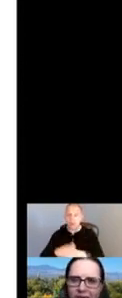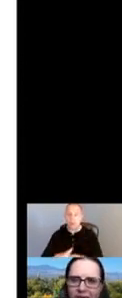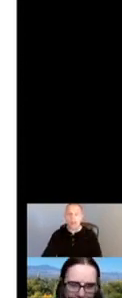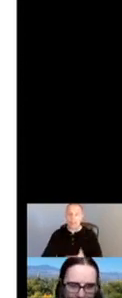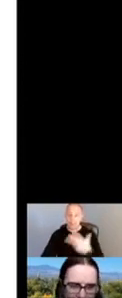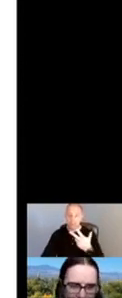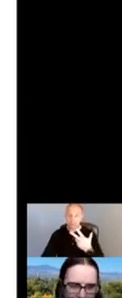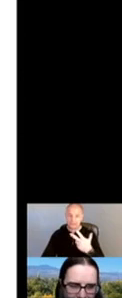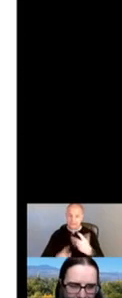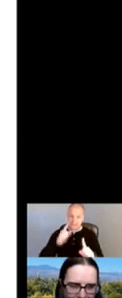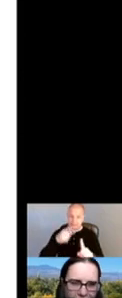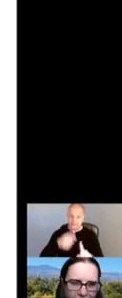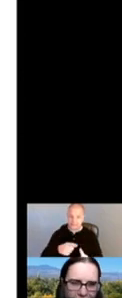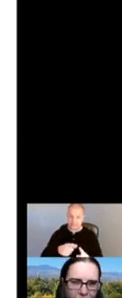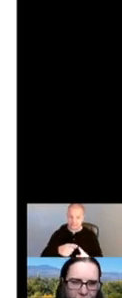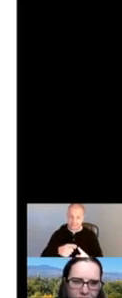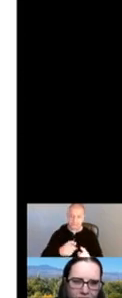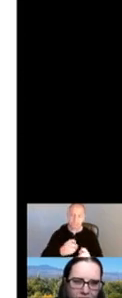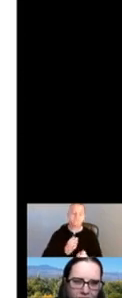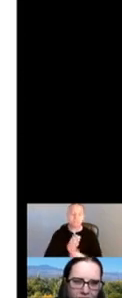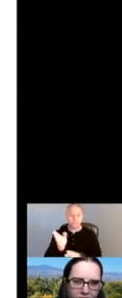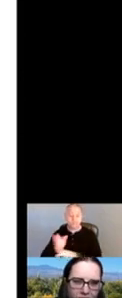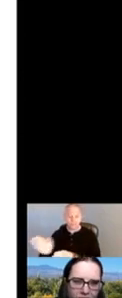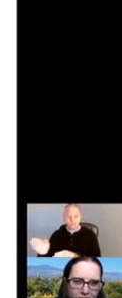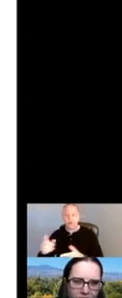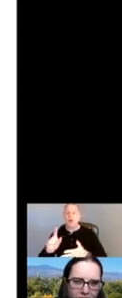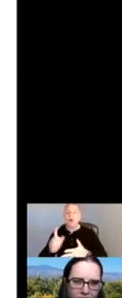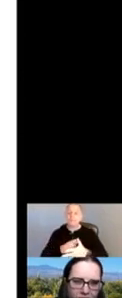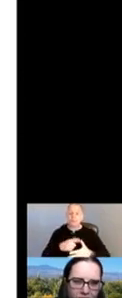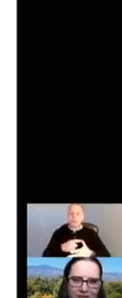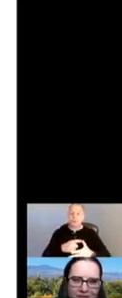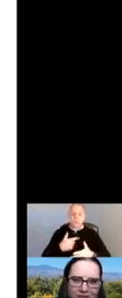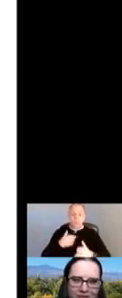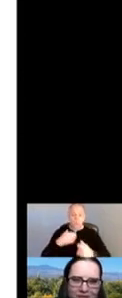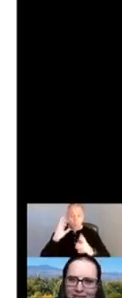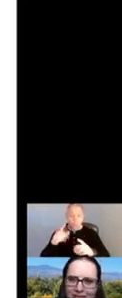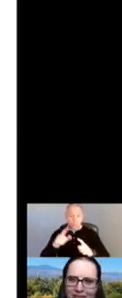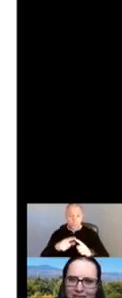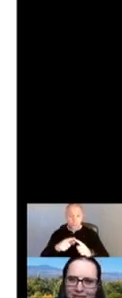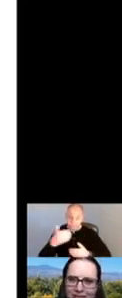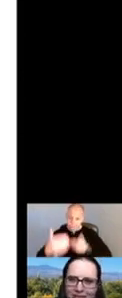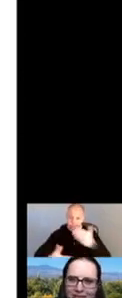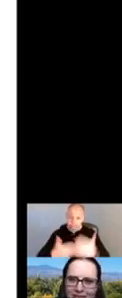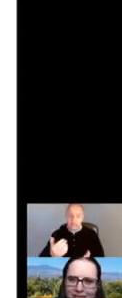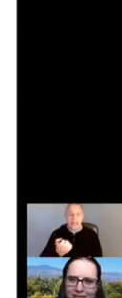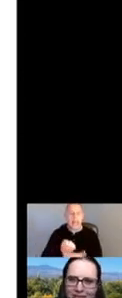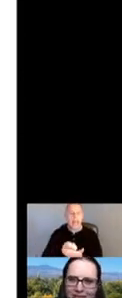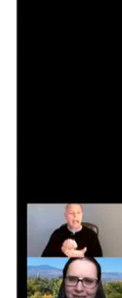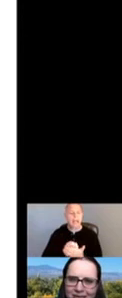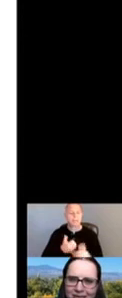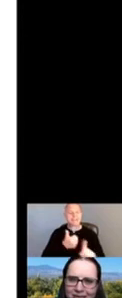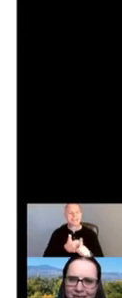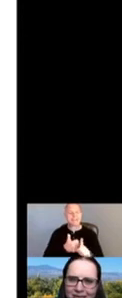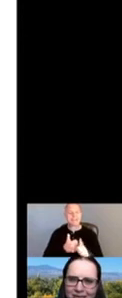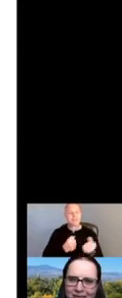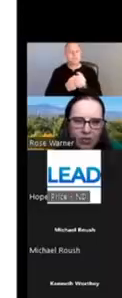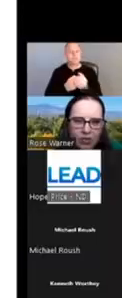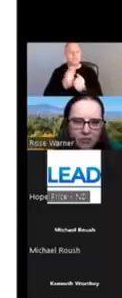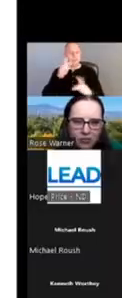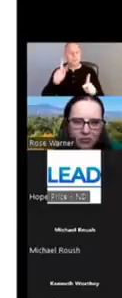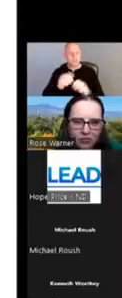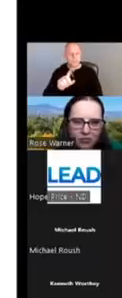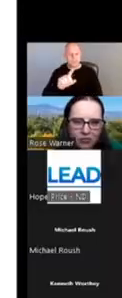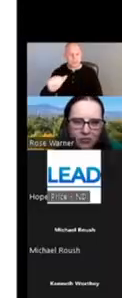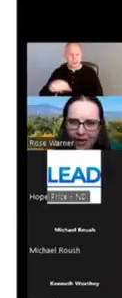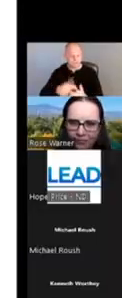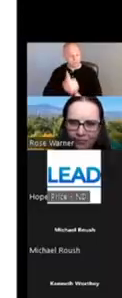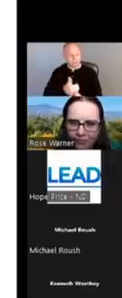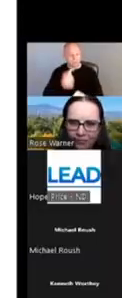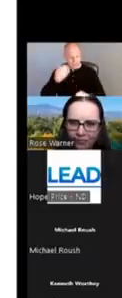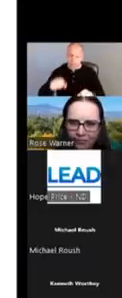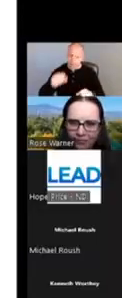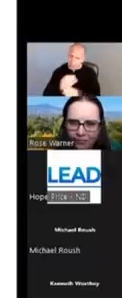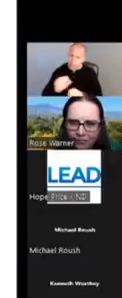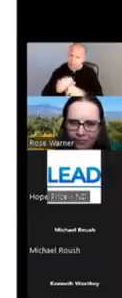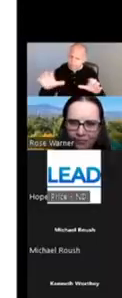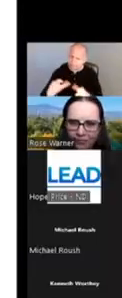areas. First we hope to advance economic self-sufficiency. We hope to create career pathways to competitive